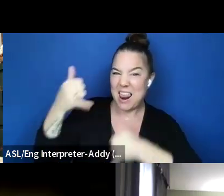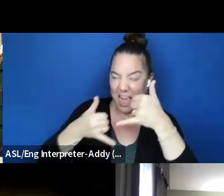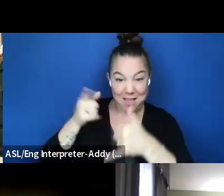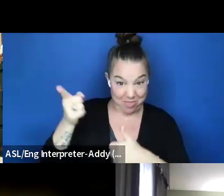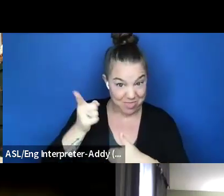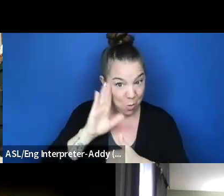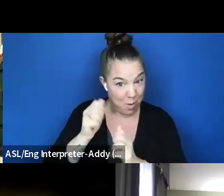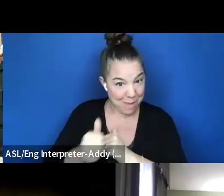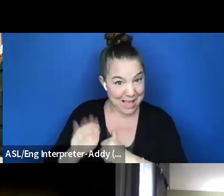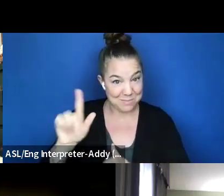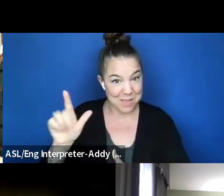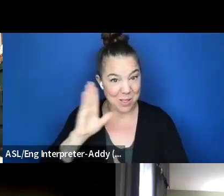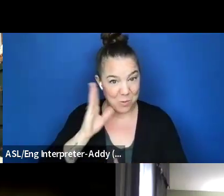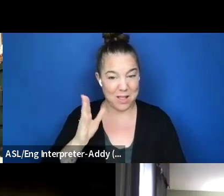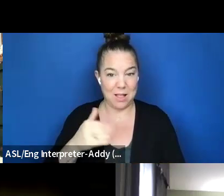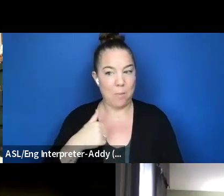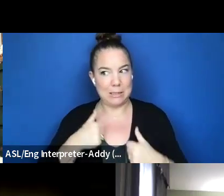Don Posh: They will just get tired of being annoyed.